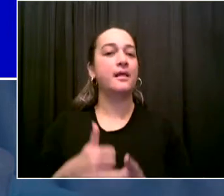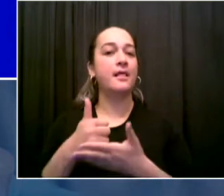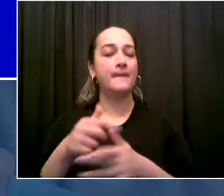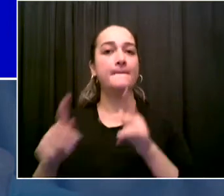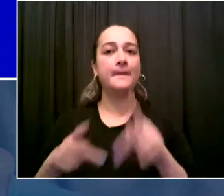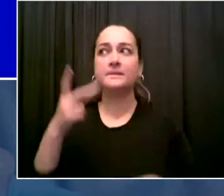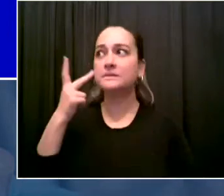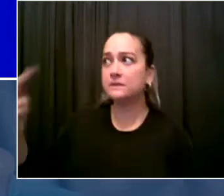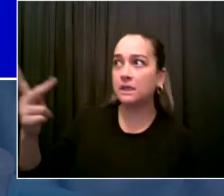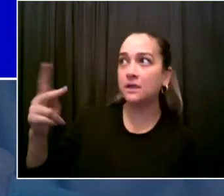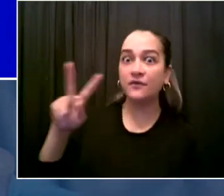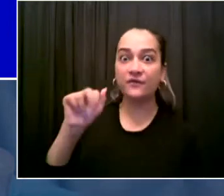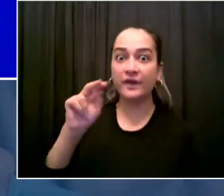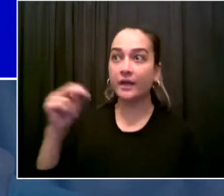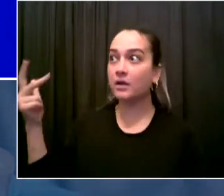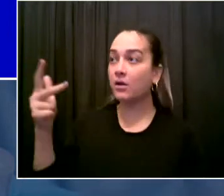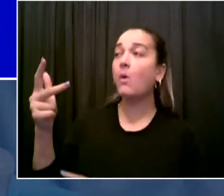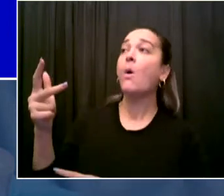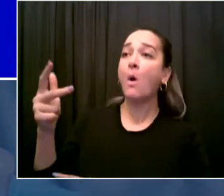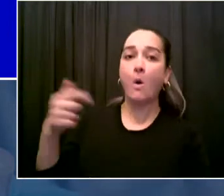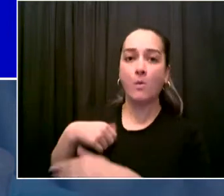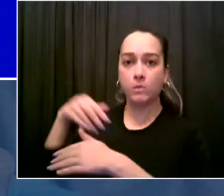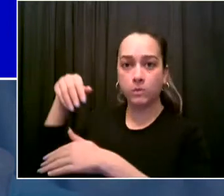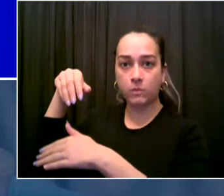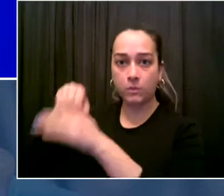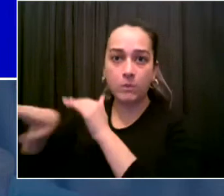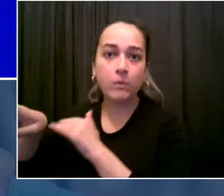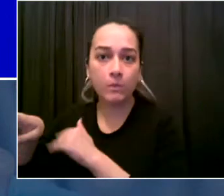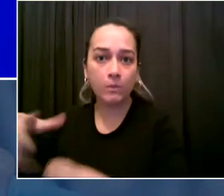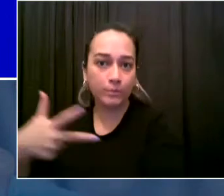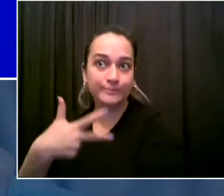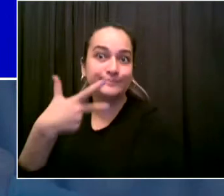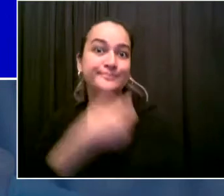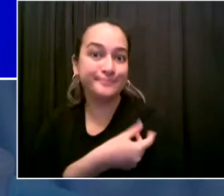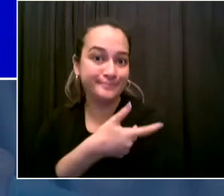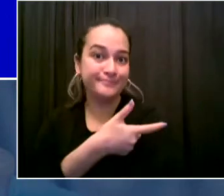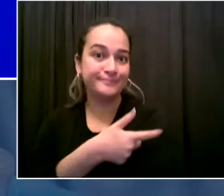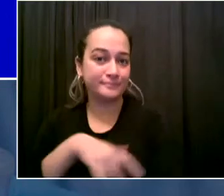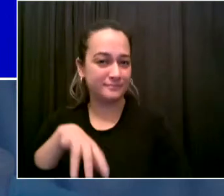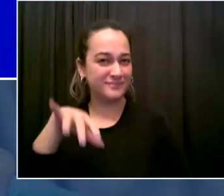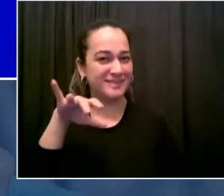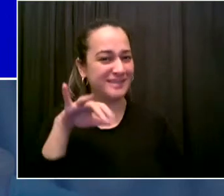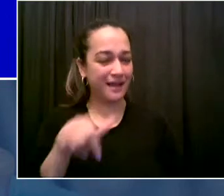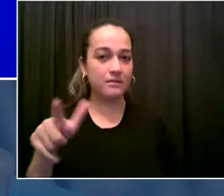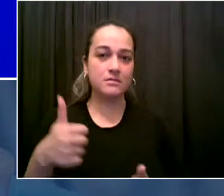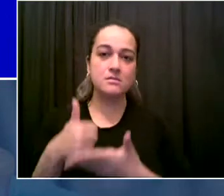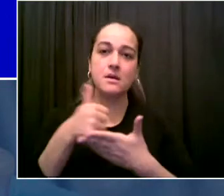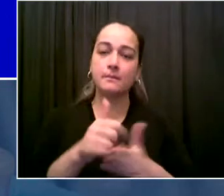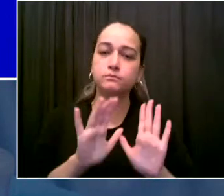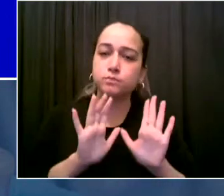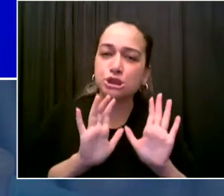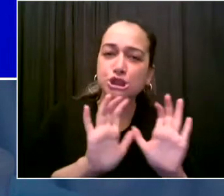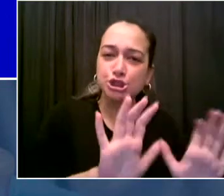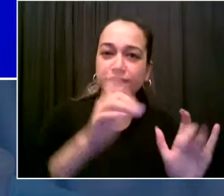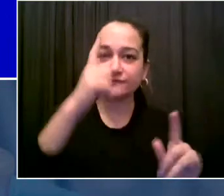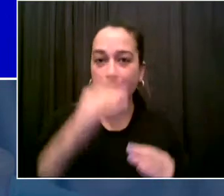HOUSING AND WORSIPH, ALL THESE THINGS WORK REAGAN HAVE REGULAR UPDATES